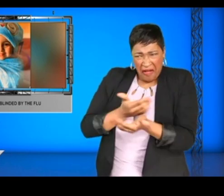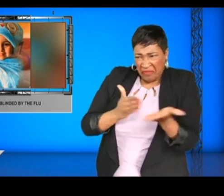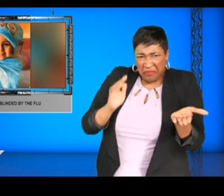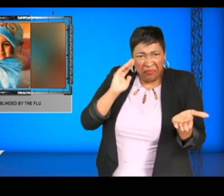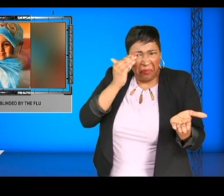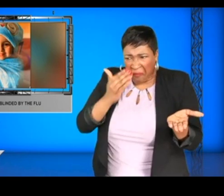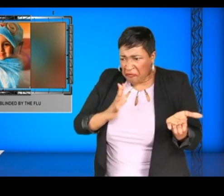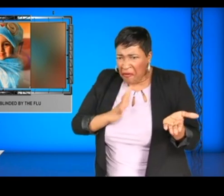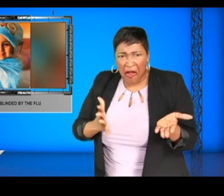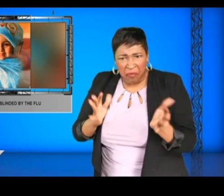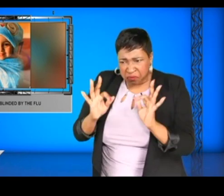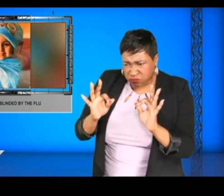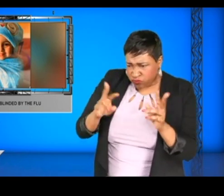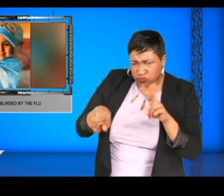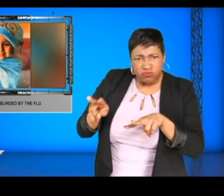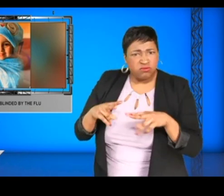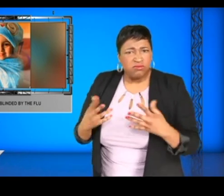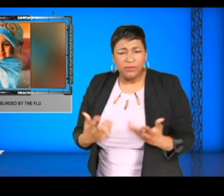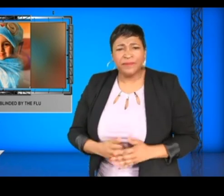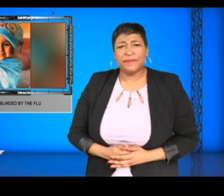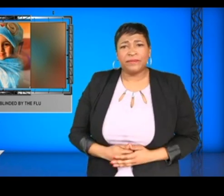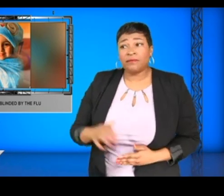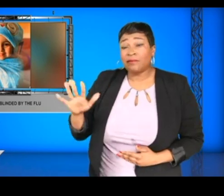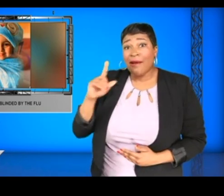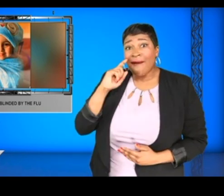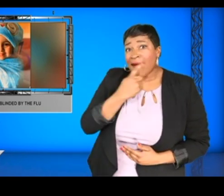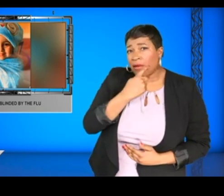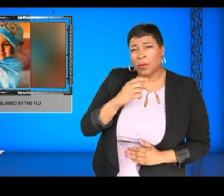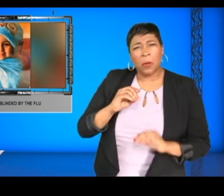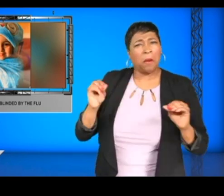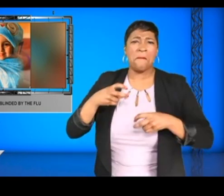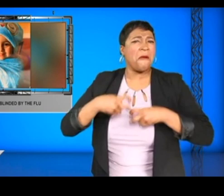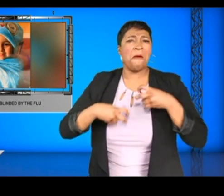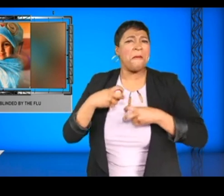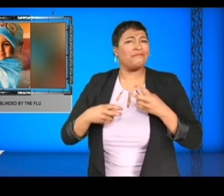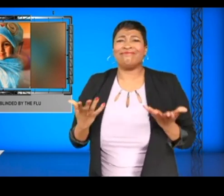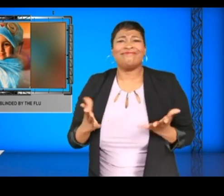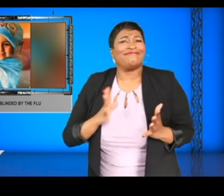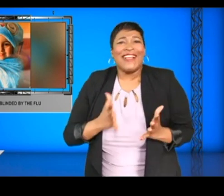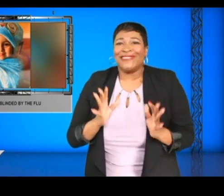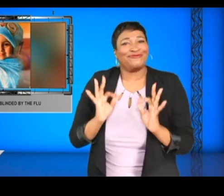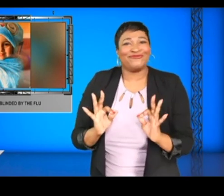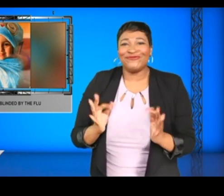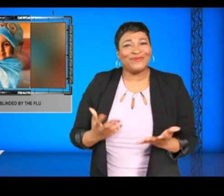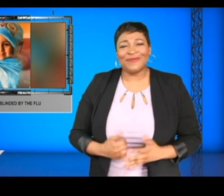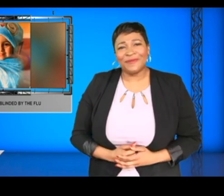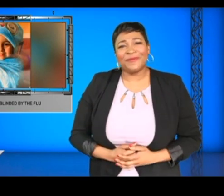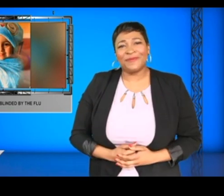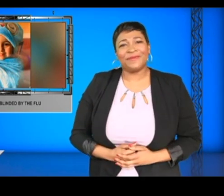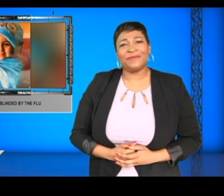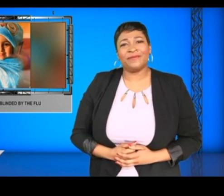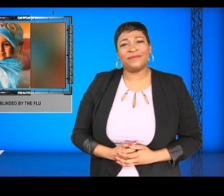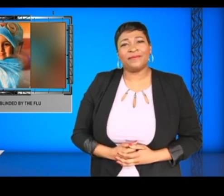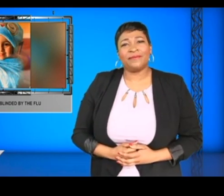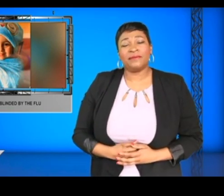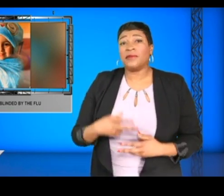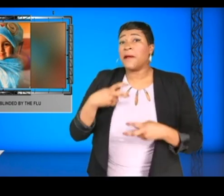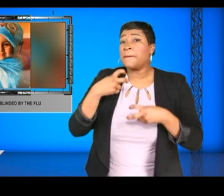Everything looked fine. The problem wasn't with her eyes.